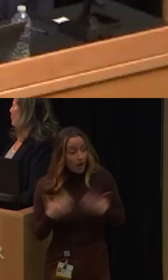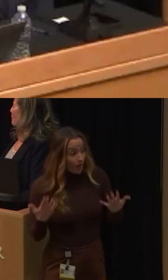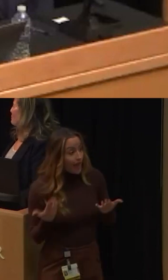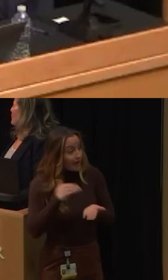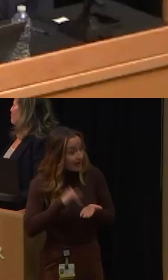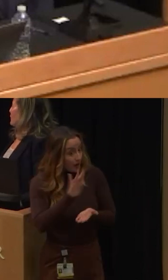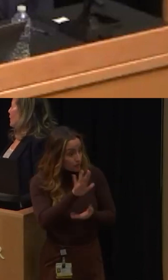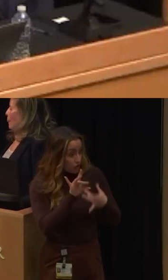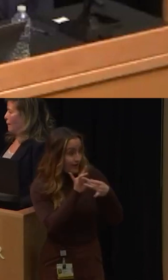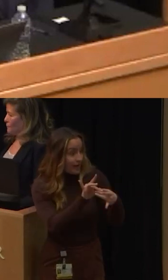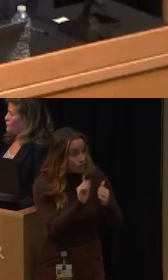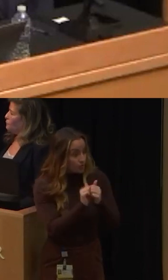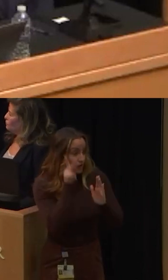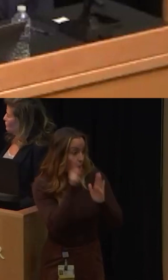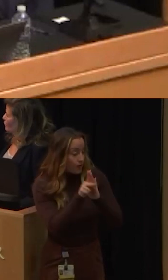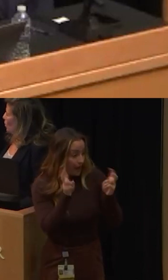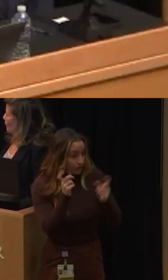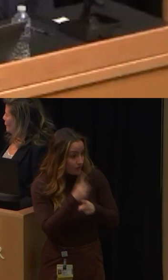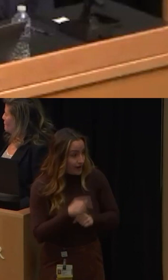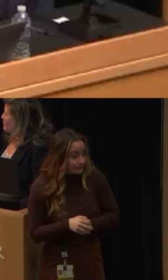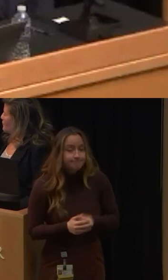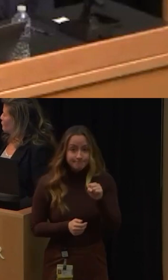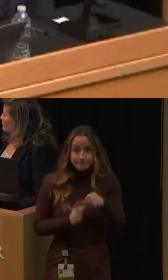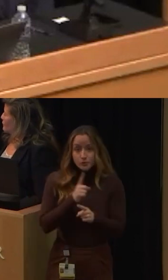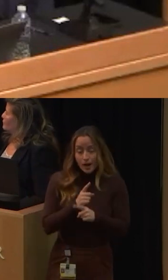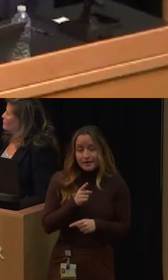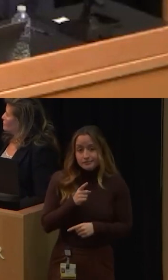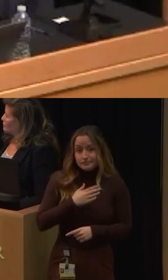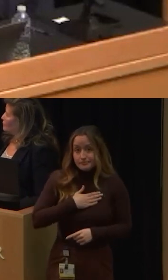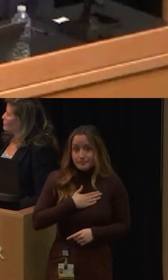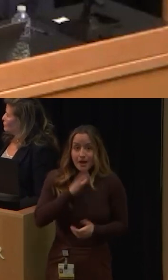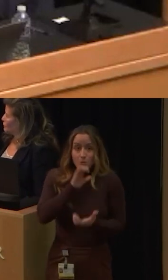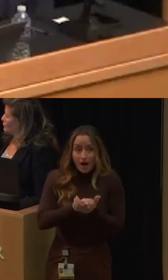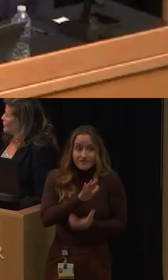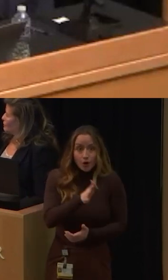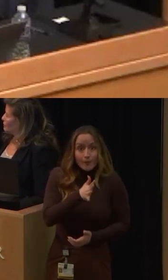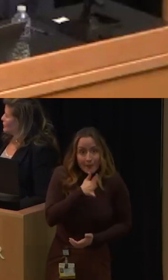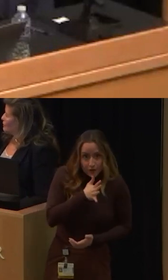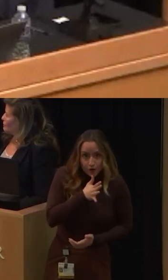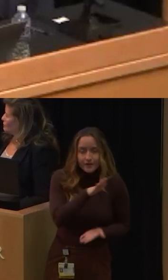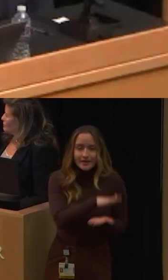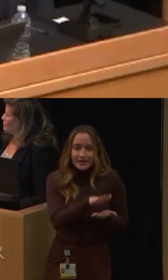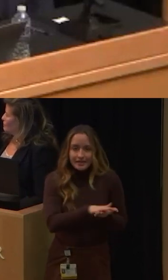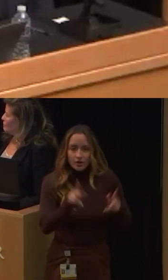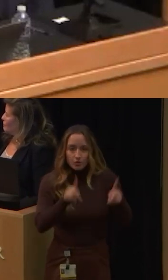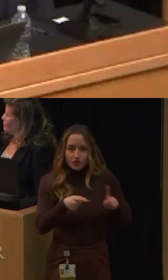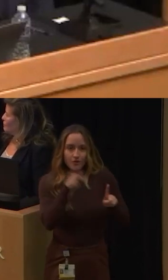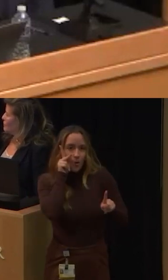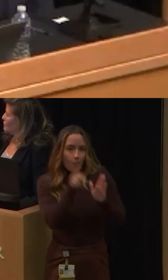And that was her connection to Kodak was that she was the house cleaner for Gerald Zornow, and, you know, I mean, he was somewhat generous.